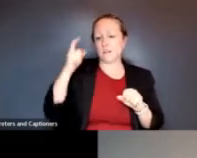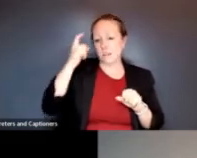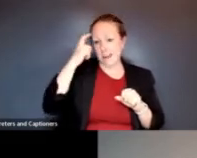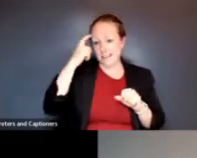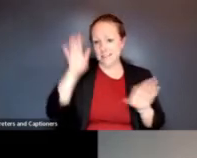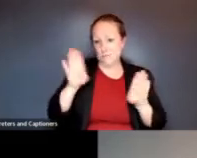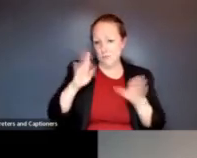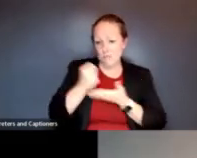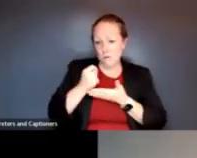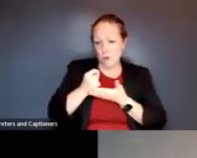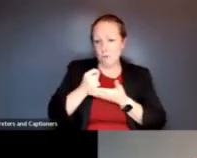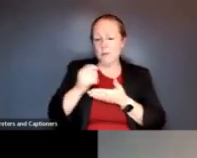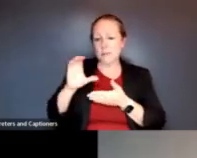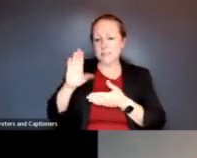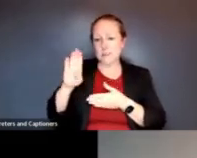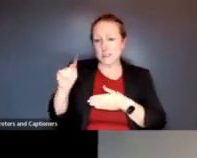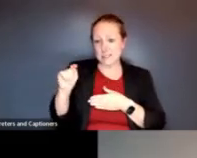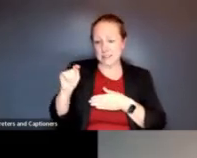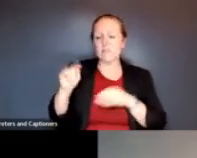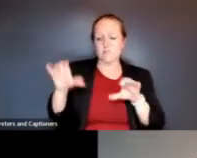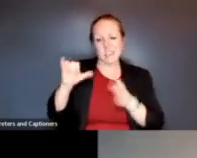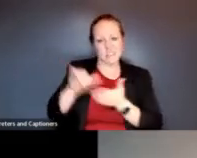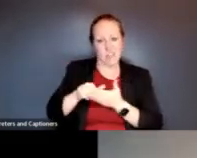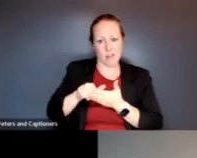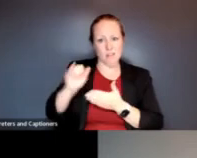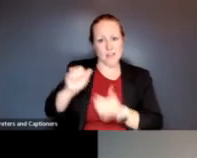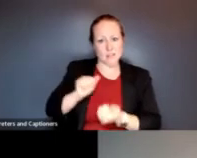that. It's a way of helping a